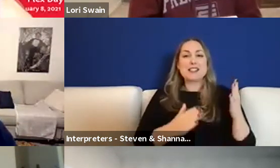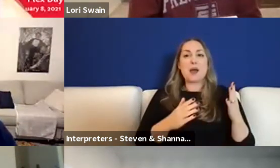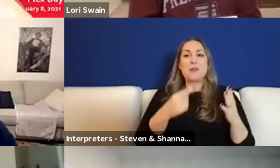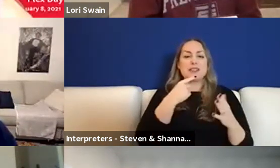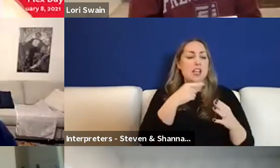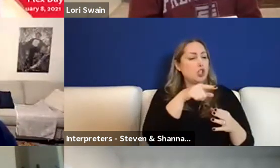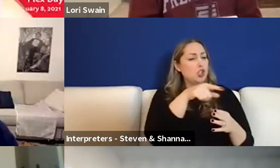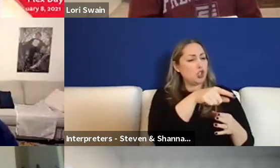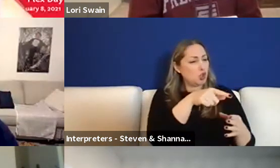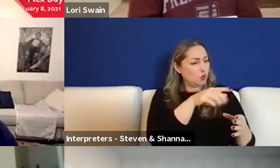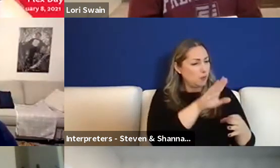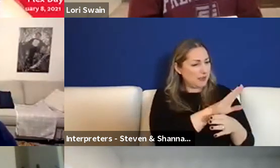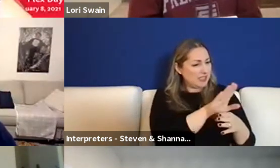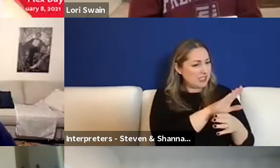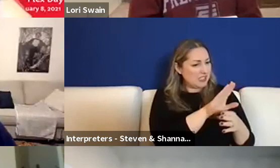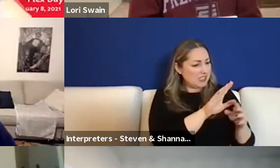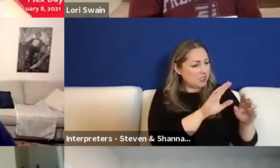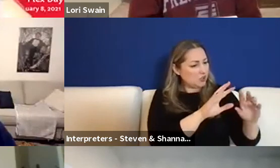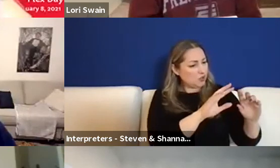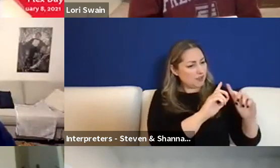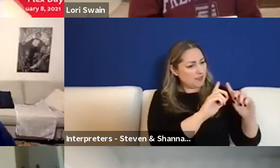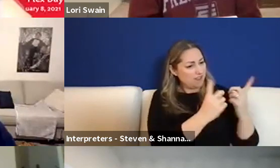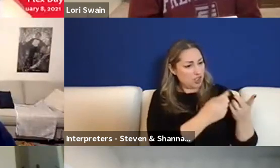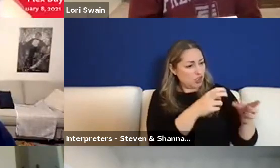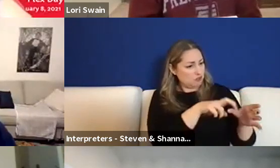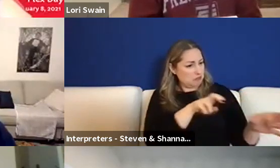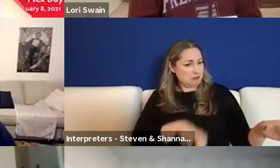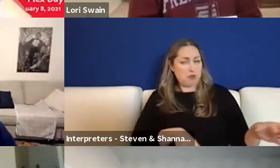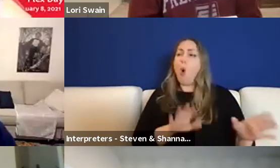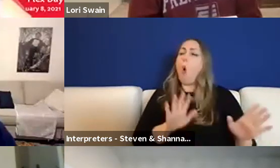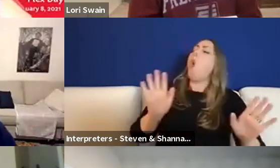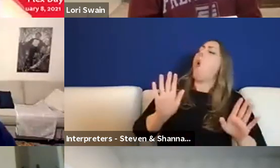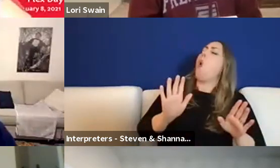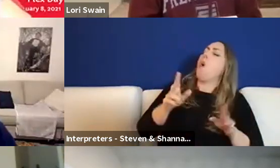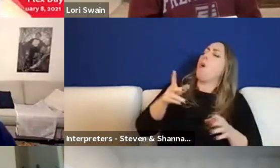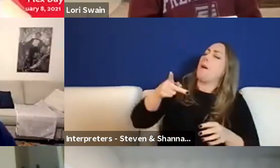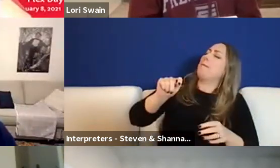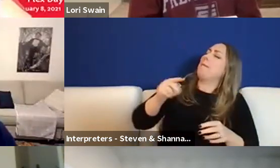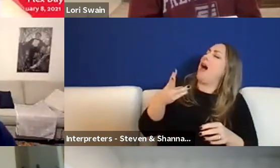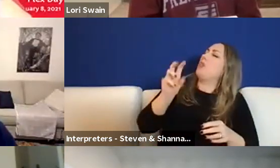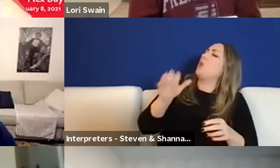I said, No, I am I it's just the pathway. So making sure those kinds of things are clear is important. And I think that's something